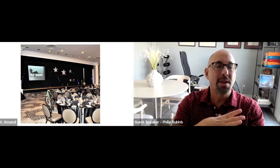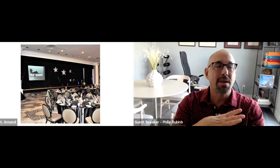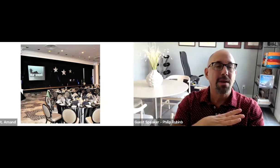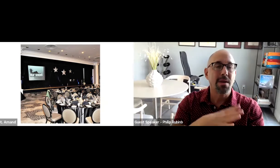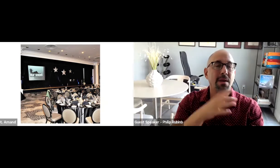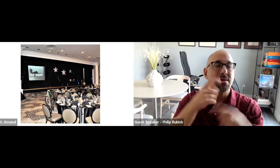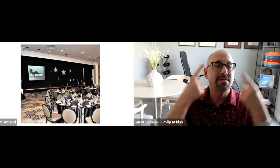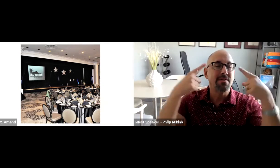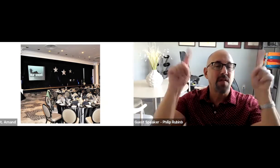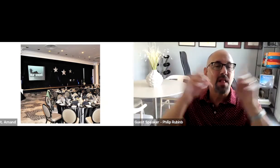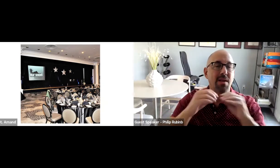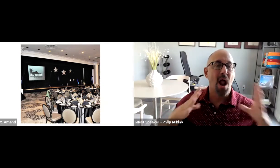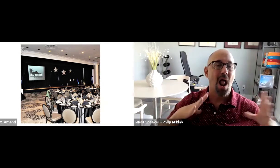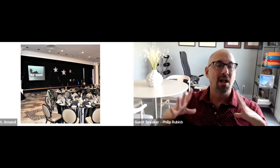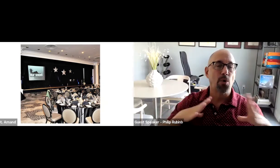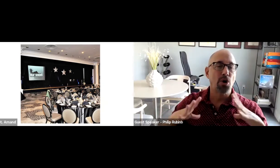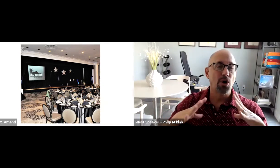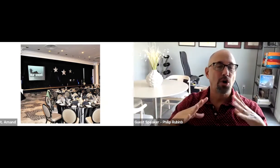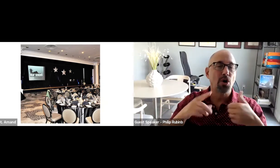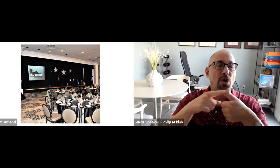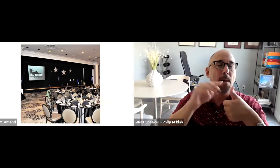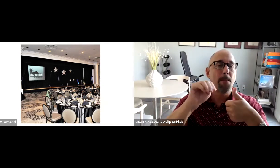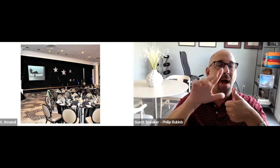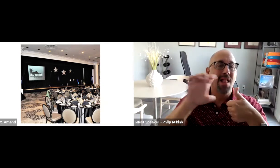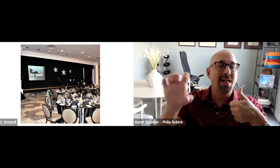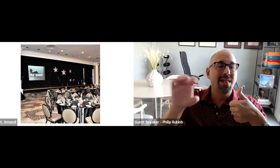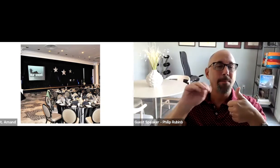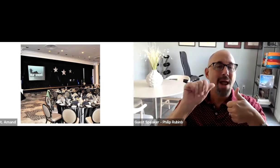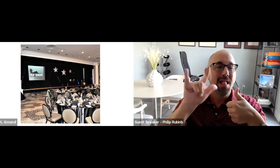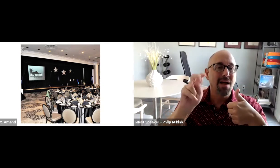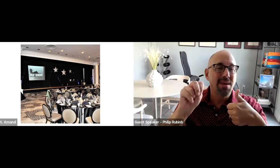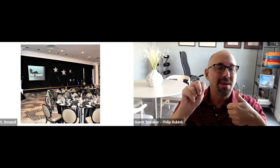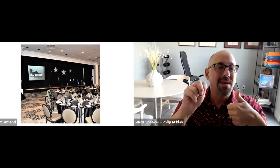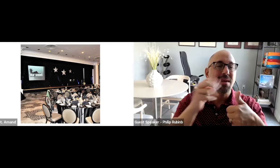The three stars represented the three Deaf women who became famous through Hollywood.